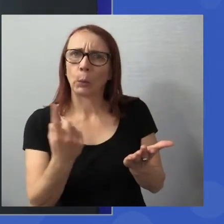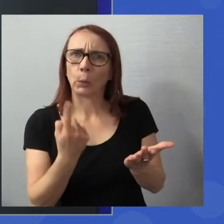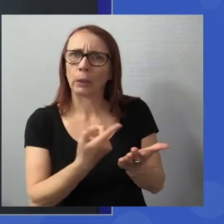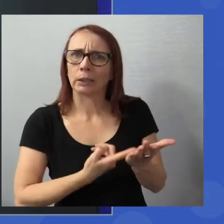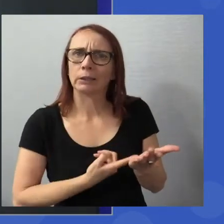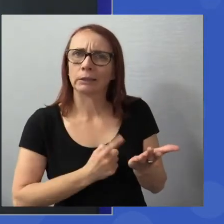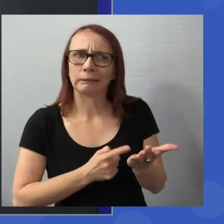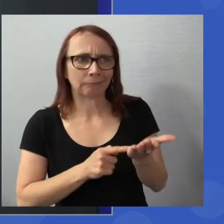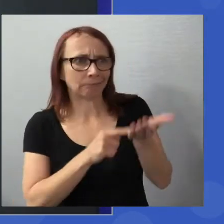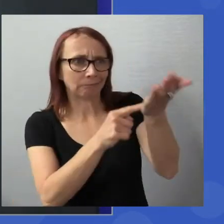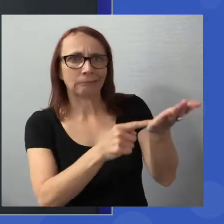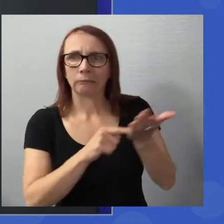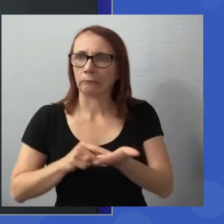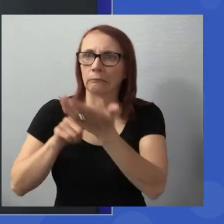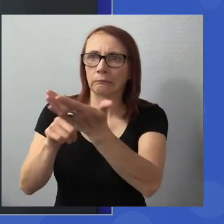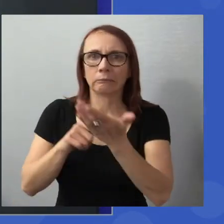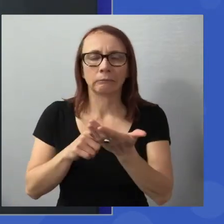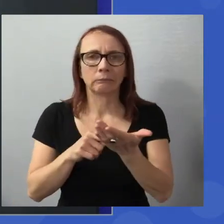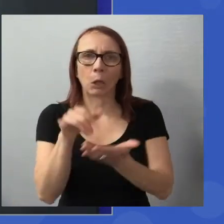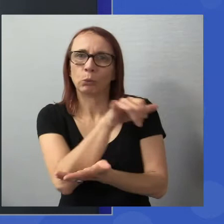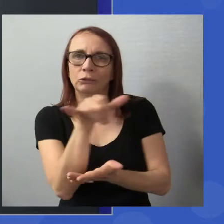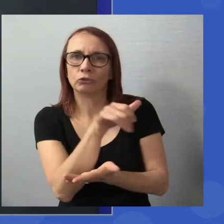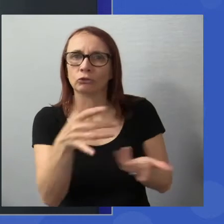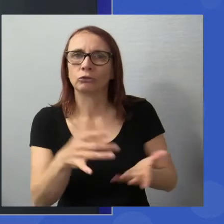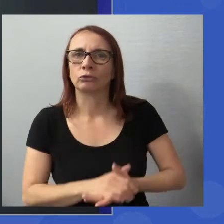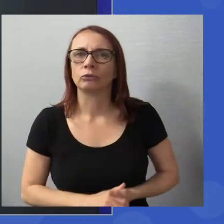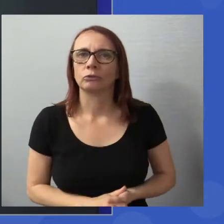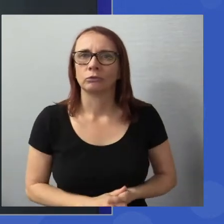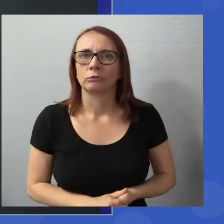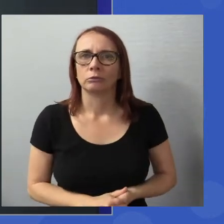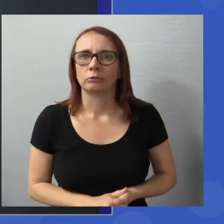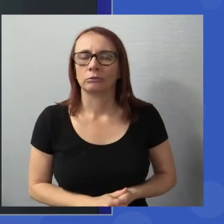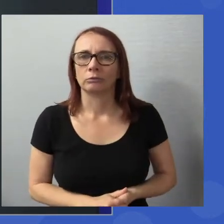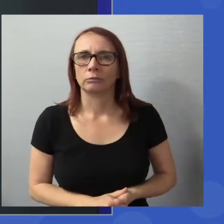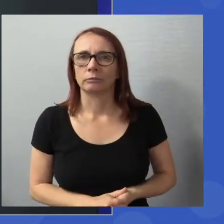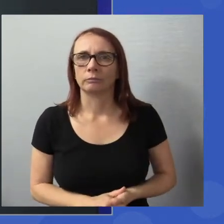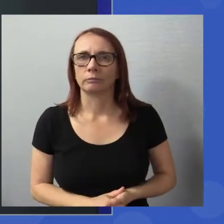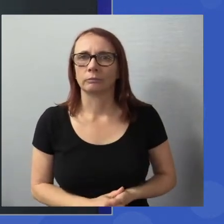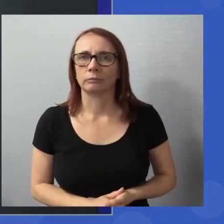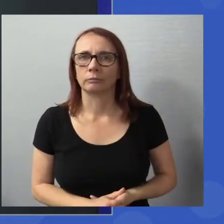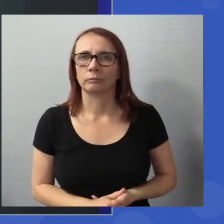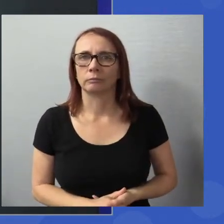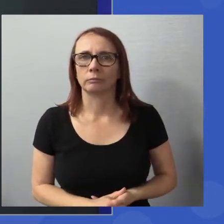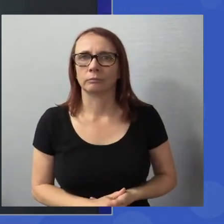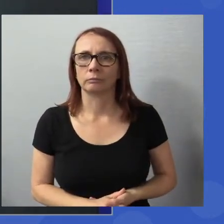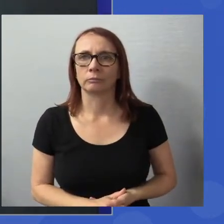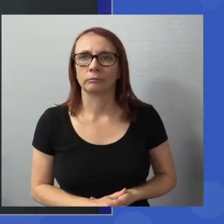actions and where where should we be placing our yeah where should we be